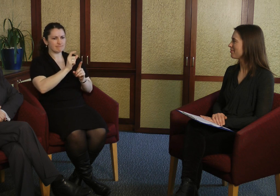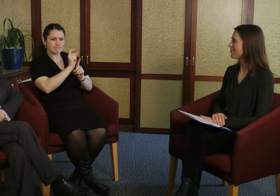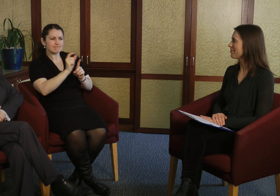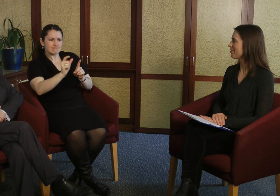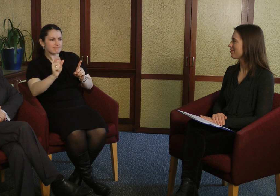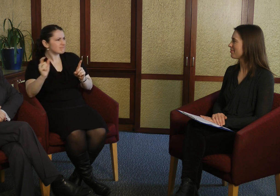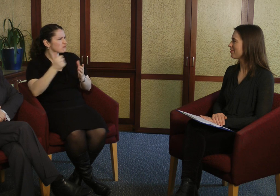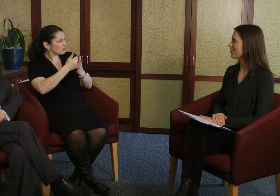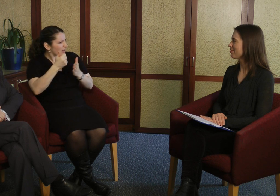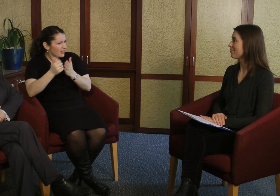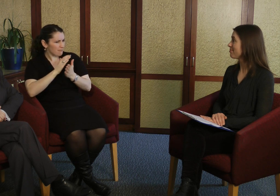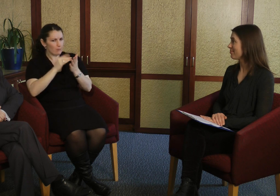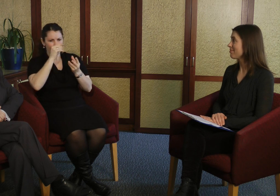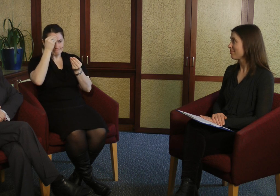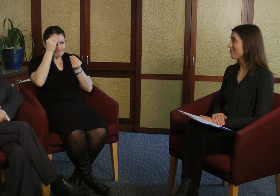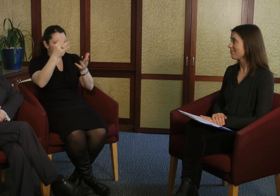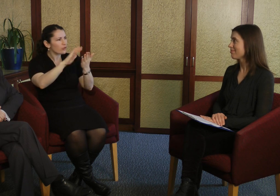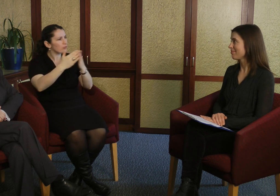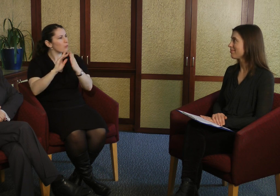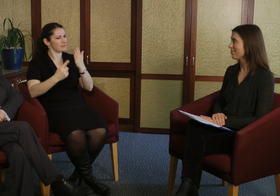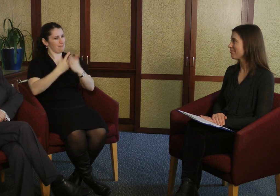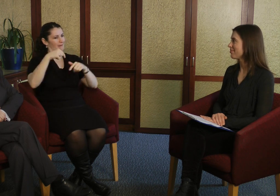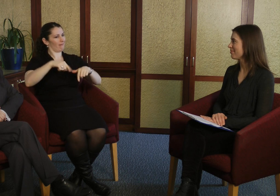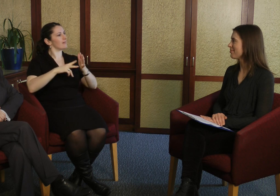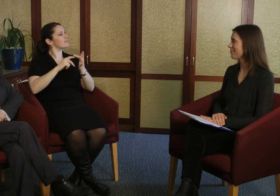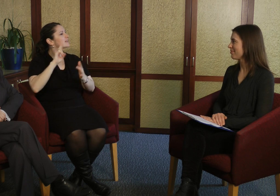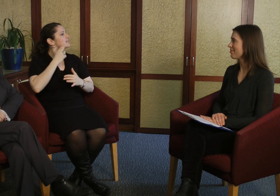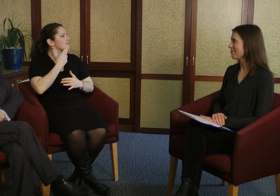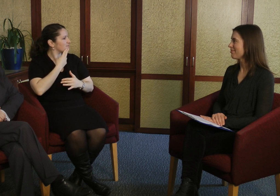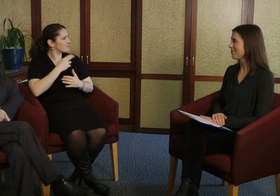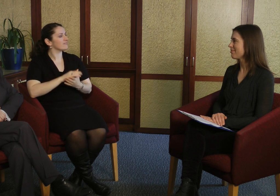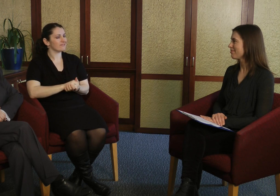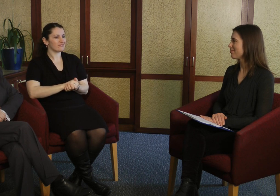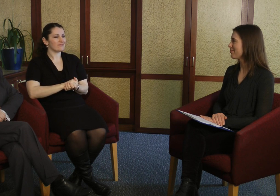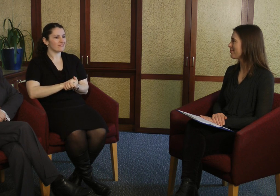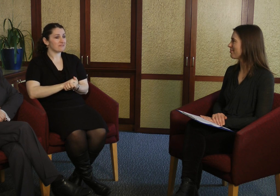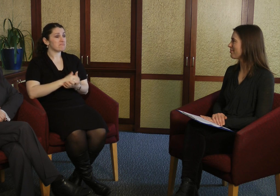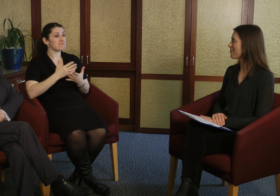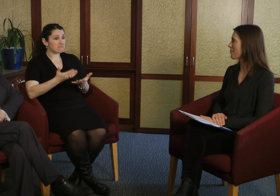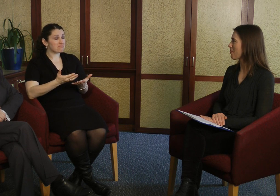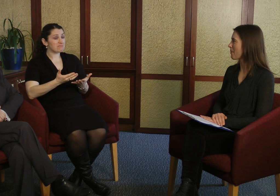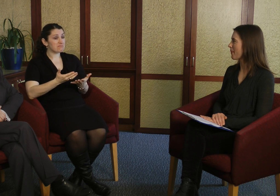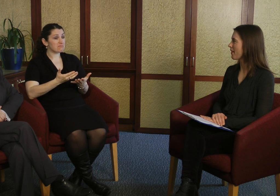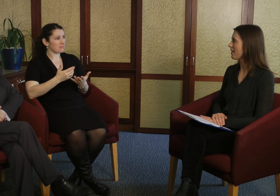the community on things we are doing at Vicdeaf. And if people see this and have any questions